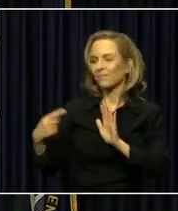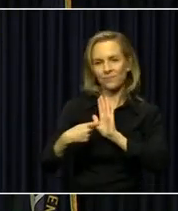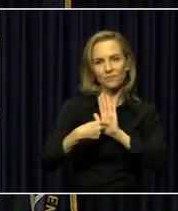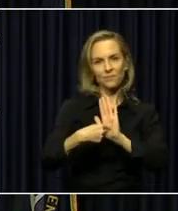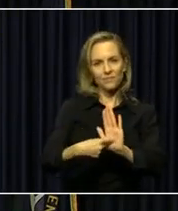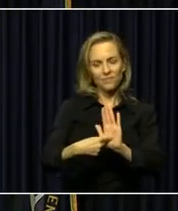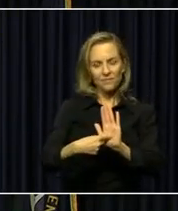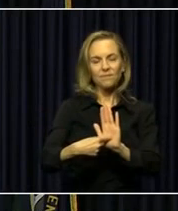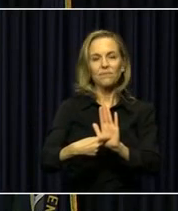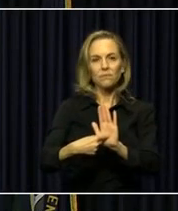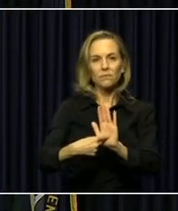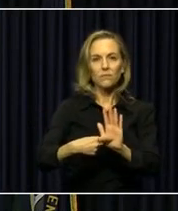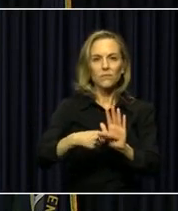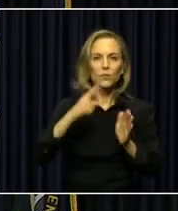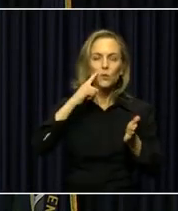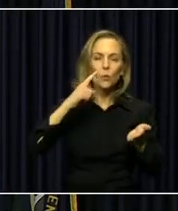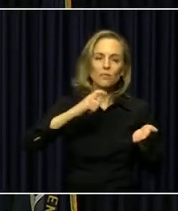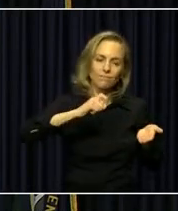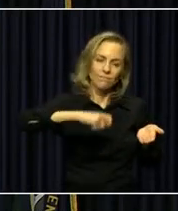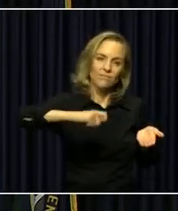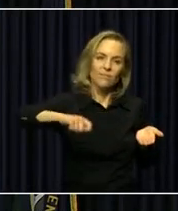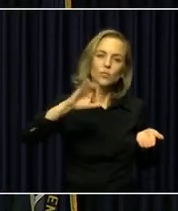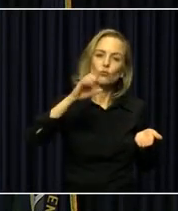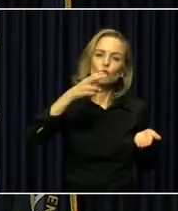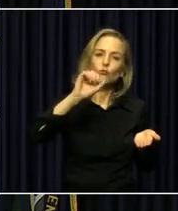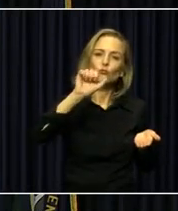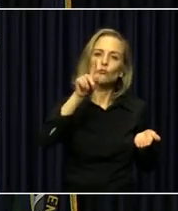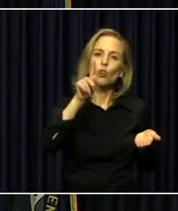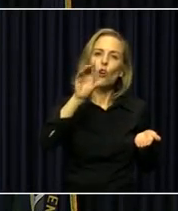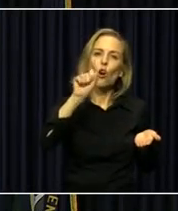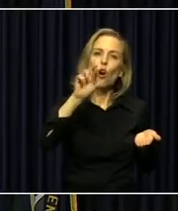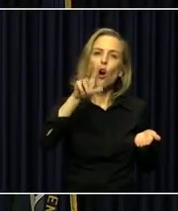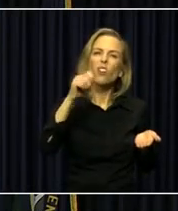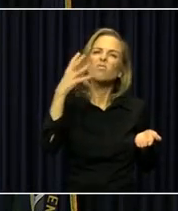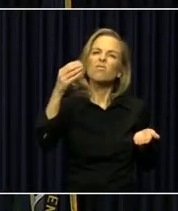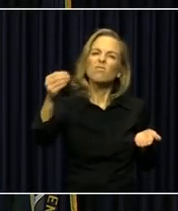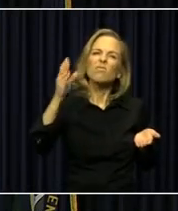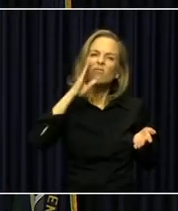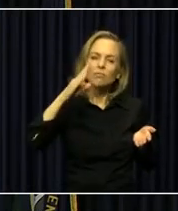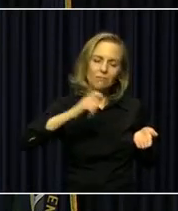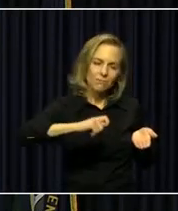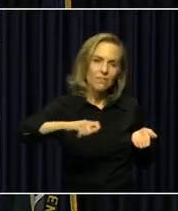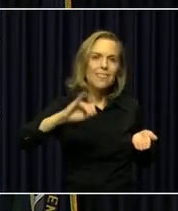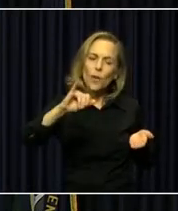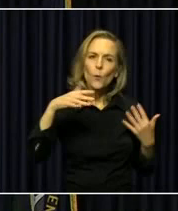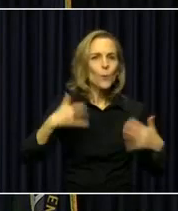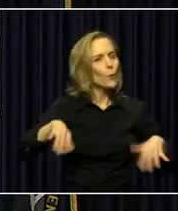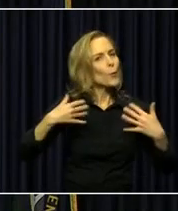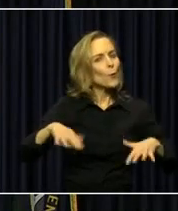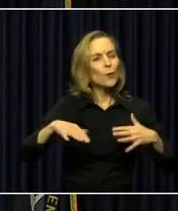SO WE'VE GOT TO CONTINUE TO DONATE BLOOD, VERY IMPORTANT,